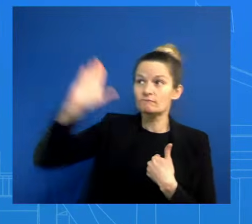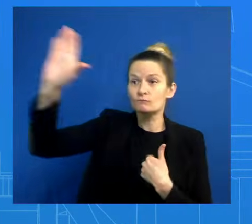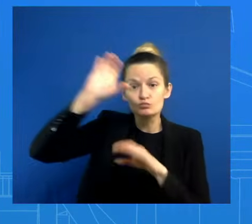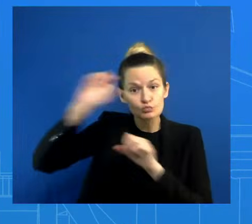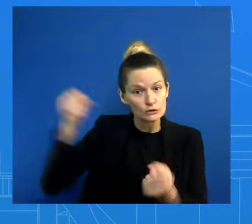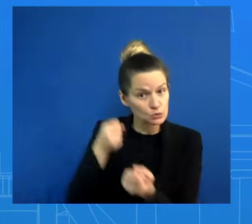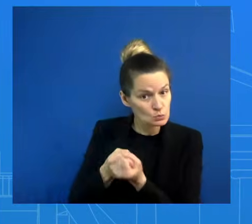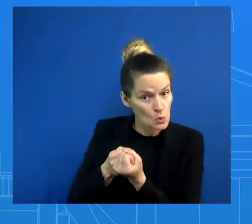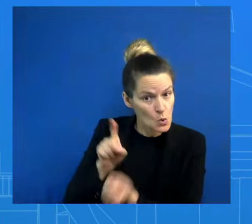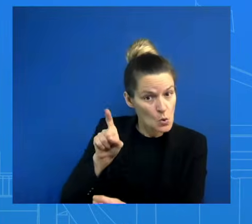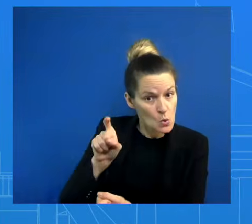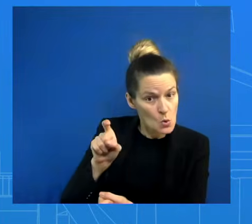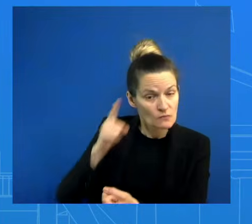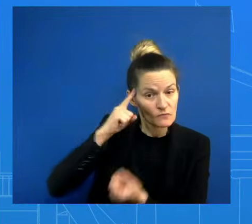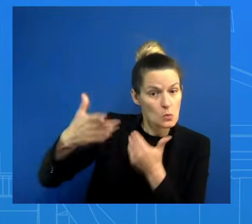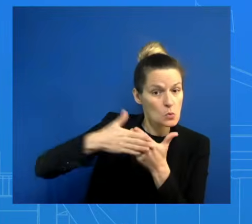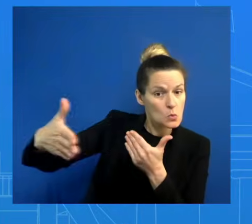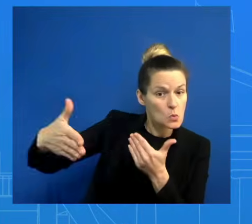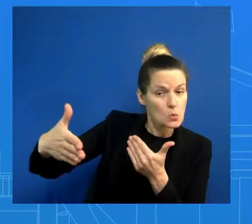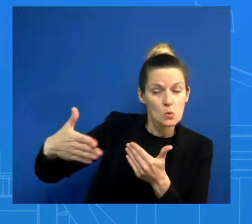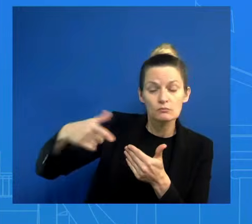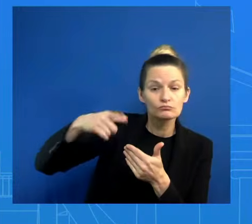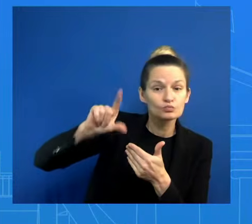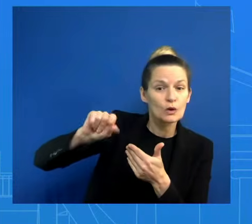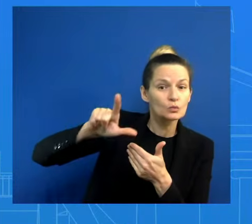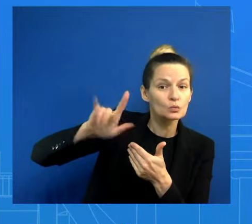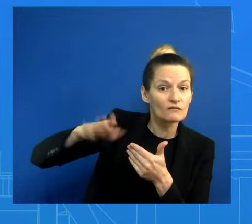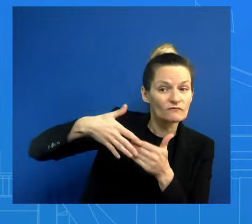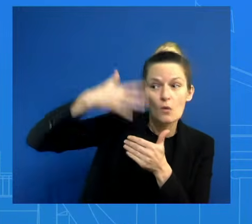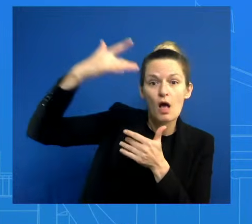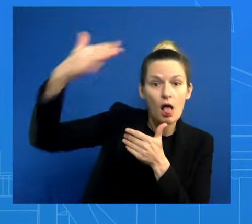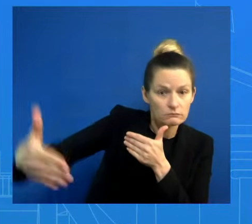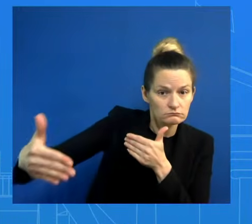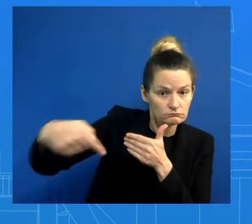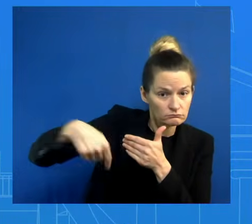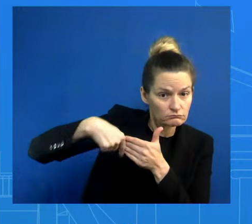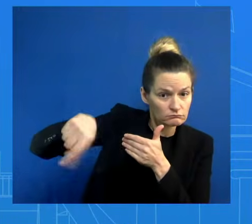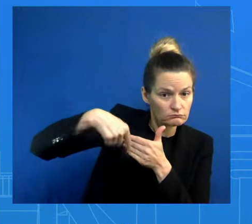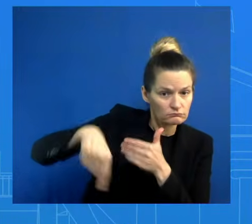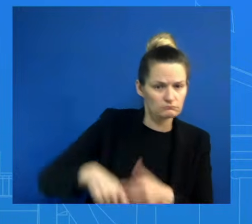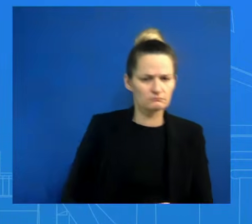Ms. Jean-Pierre: So, cannot speak to 2024. I'm covered by the Hatch Act. And as far as I understand it,